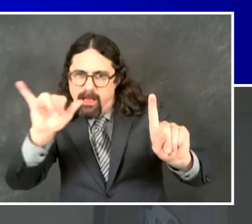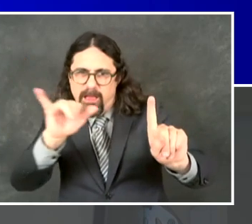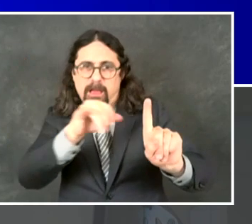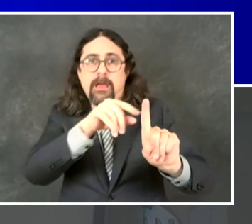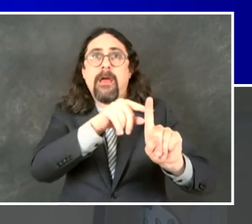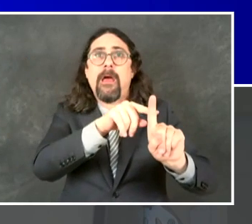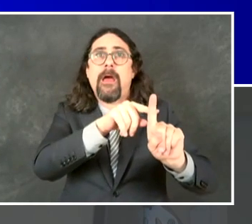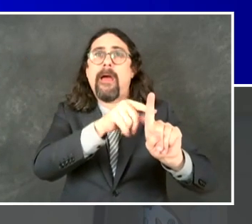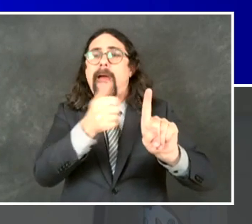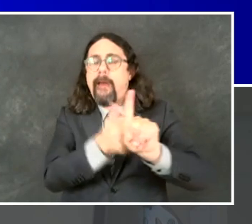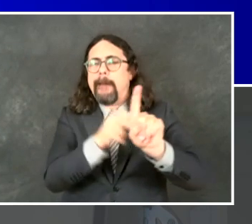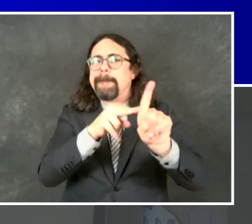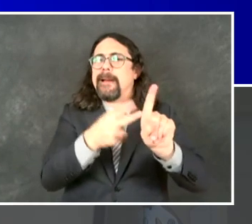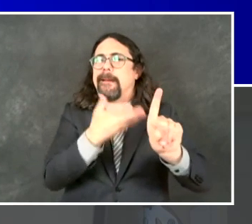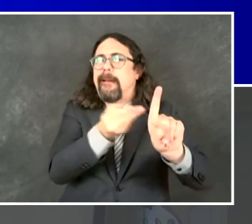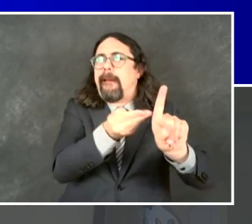FUNDS FOR PUBLIC